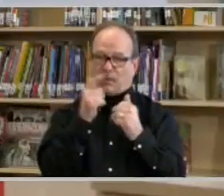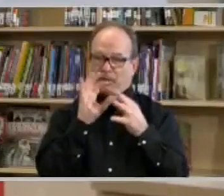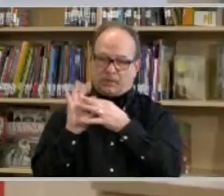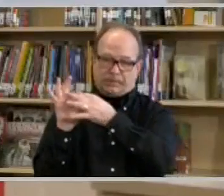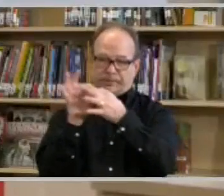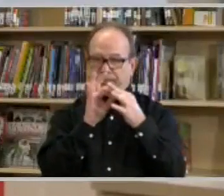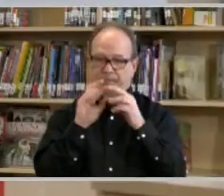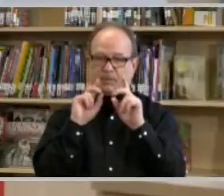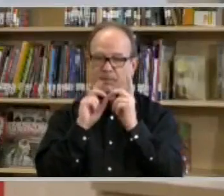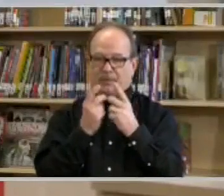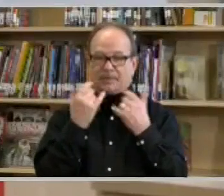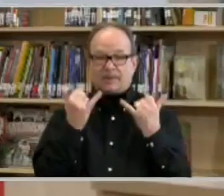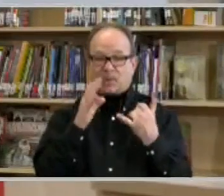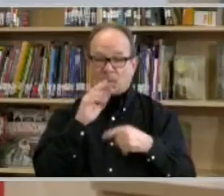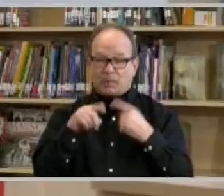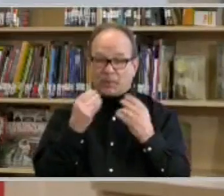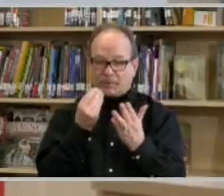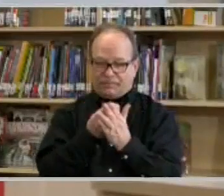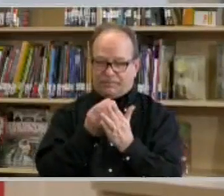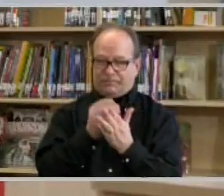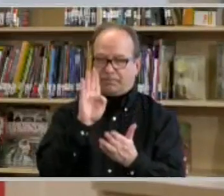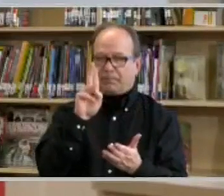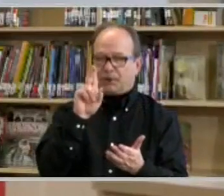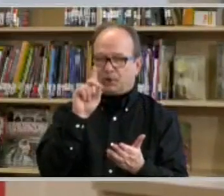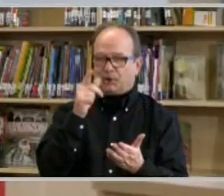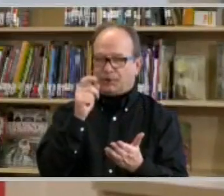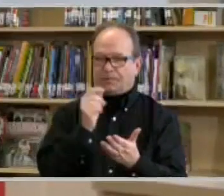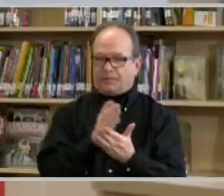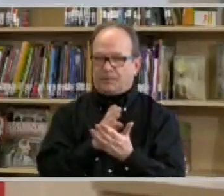ALL OF THE DEPARTMENTS ON OUR